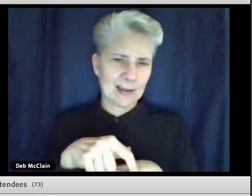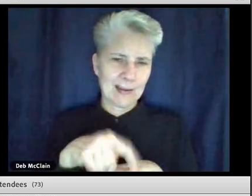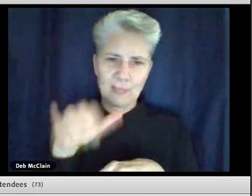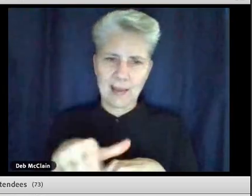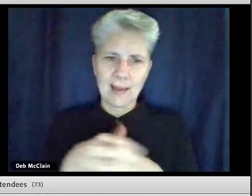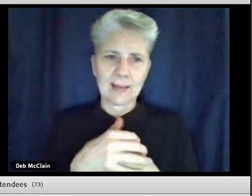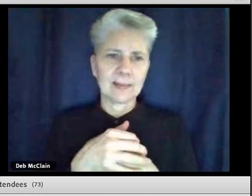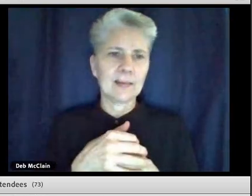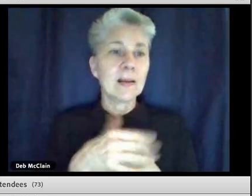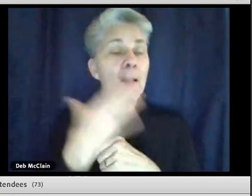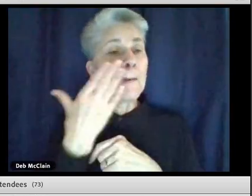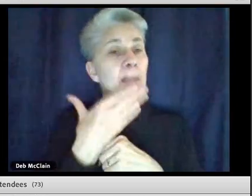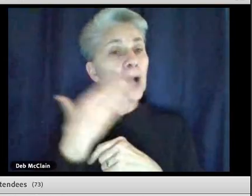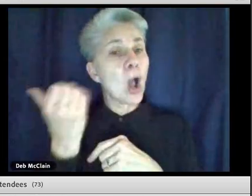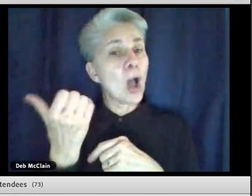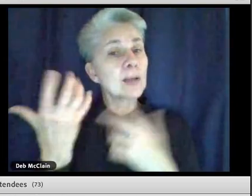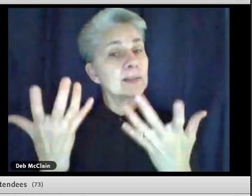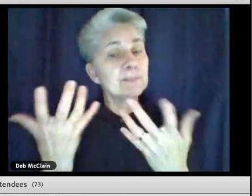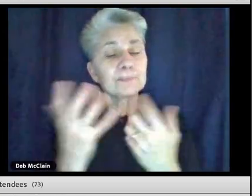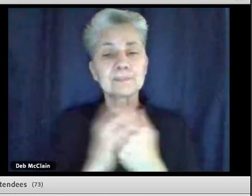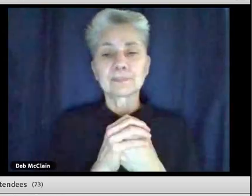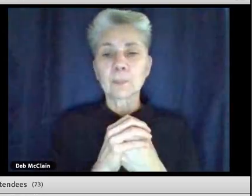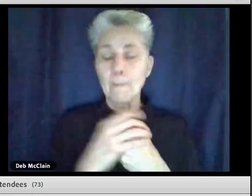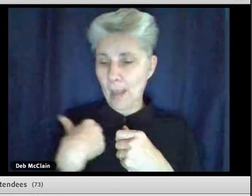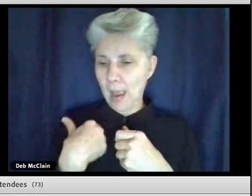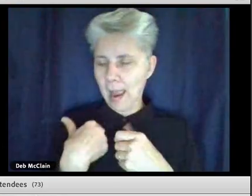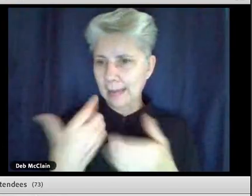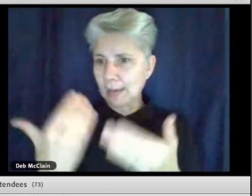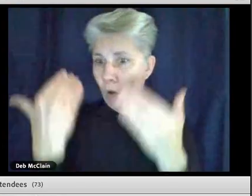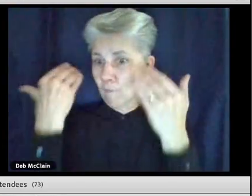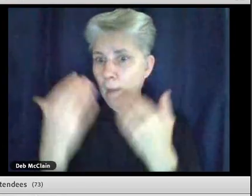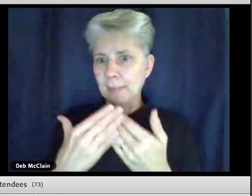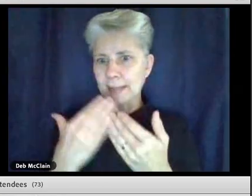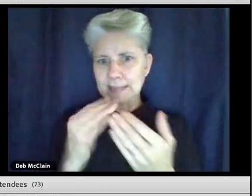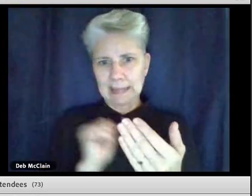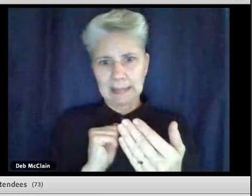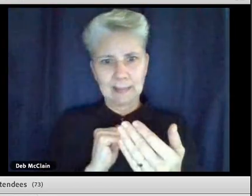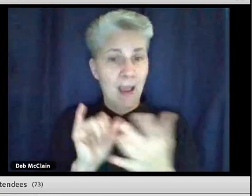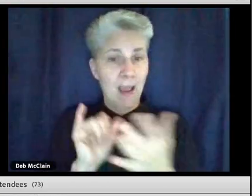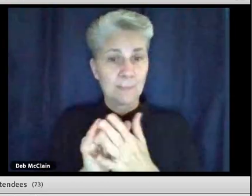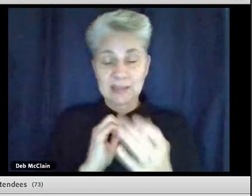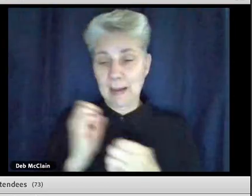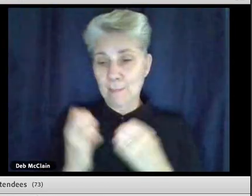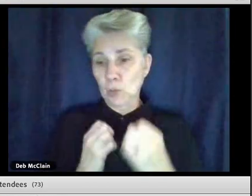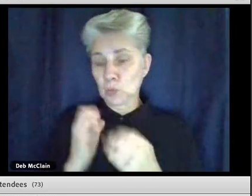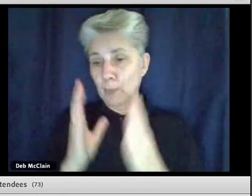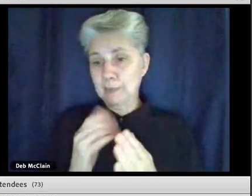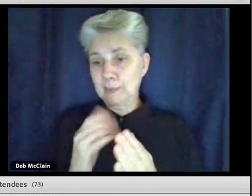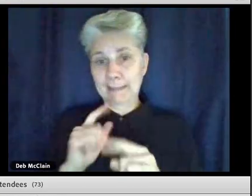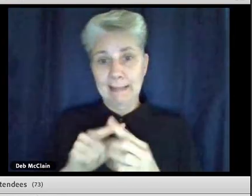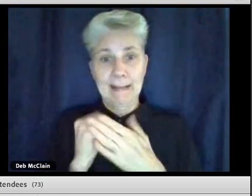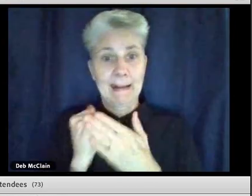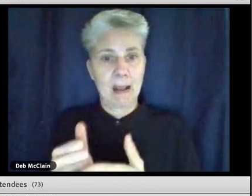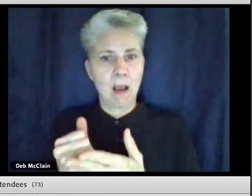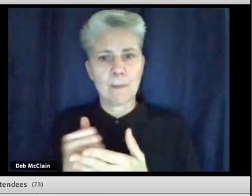This is what my husband says to me all the time because I get overwhelmed easily.